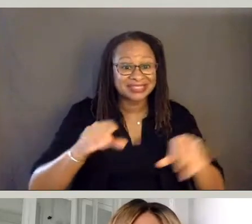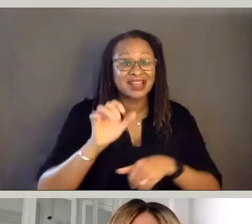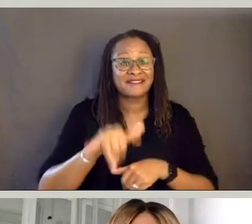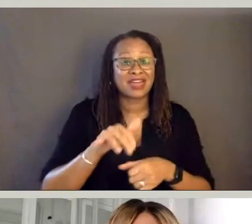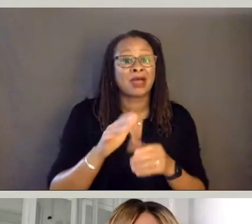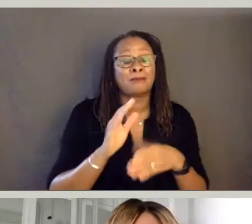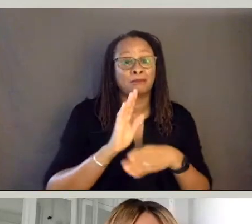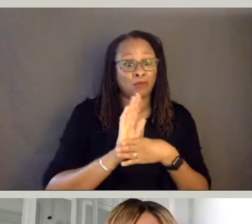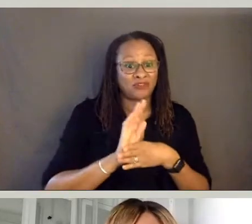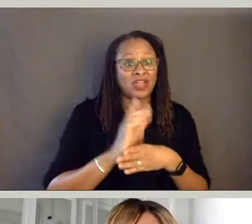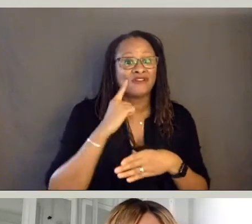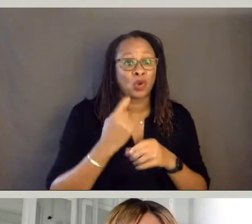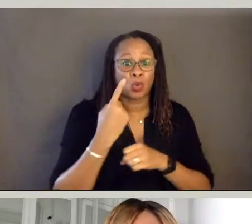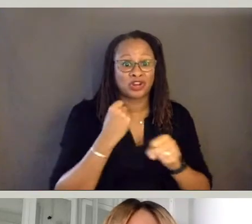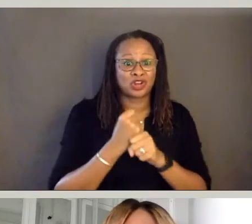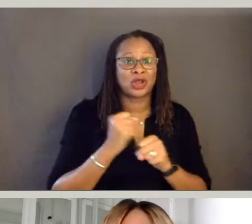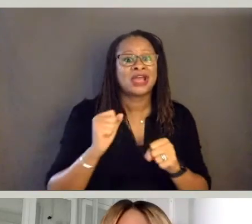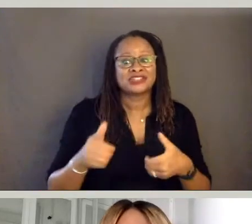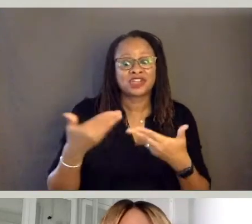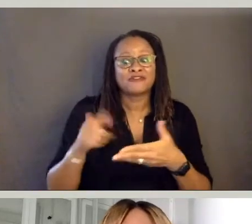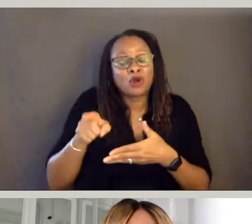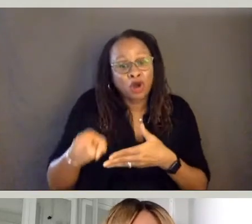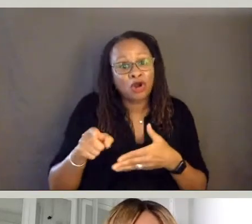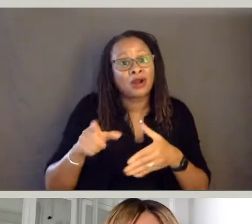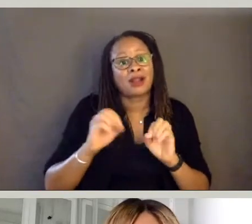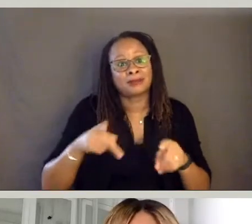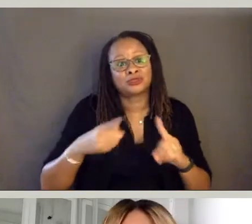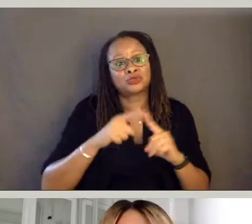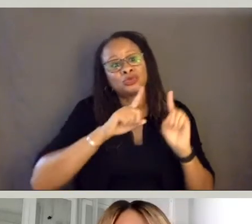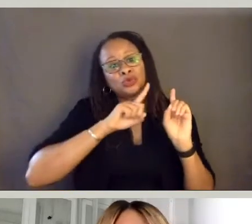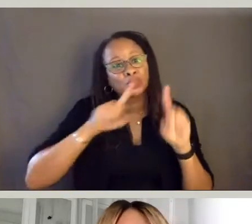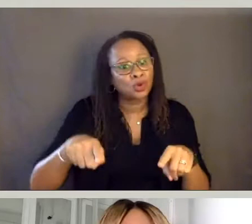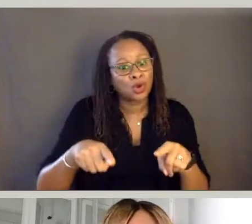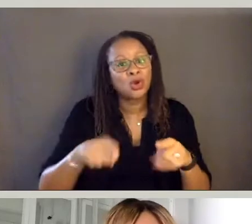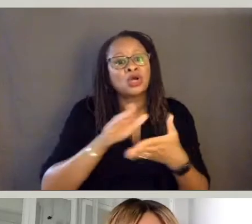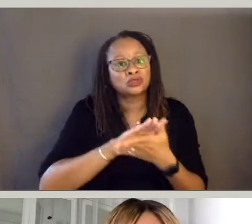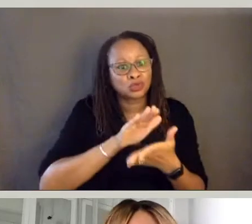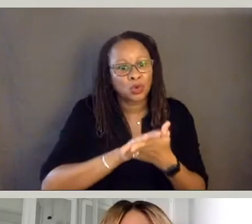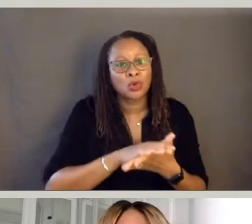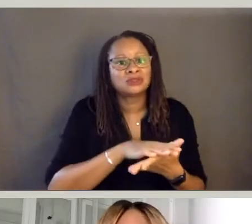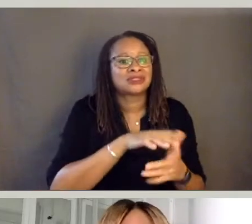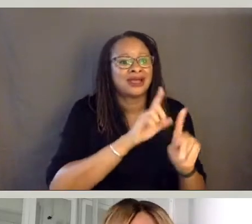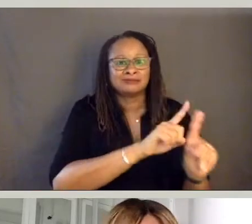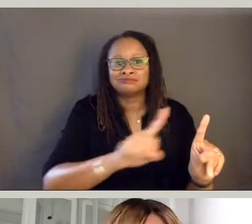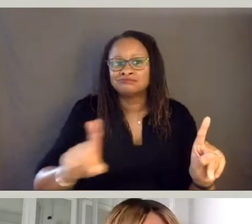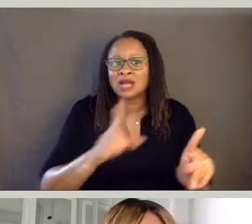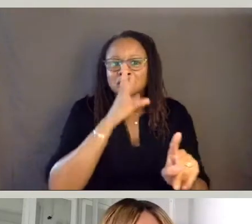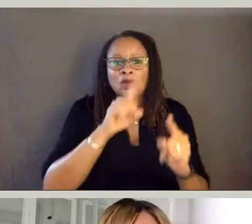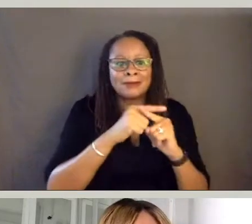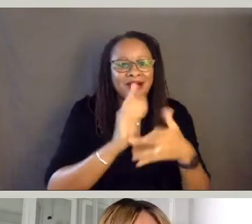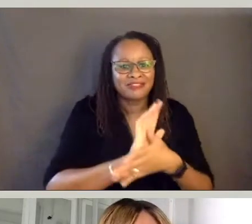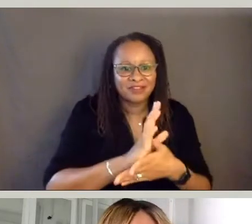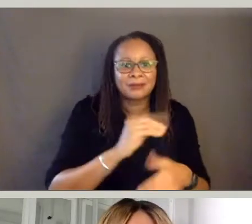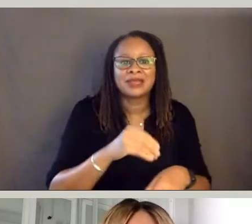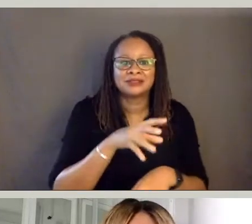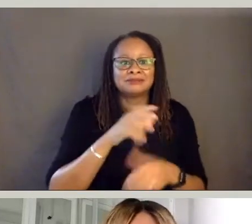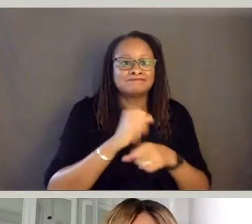so that we could give Cece an opportunity to go to schools and talk about the film and make money for herself